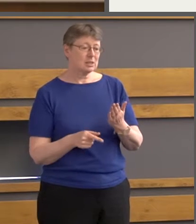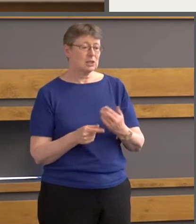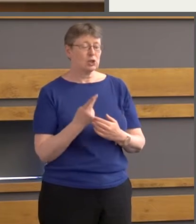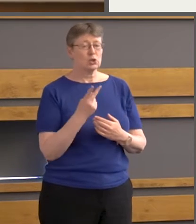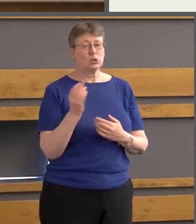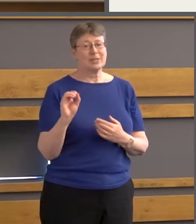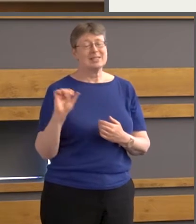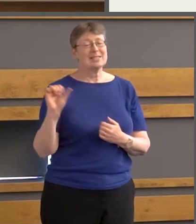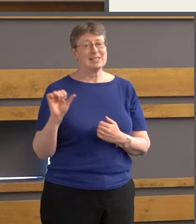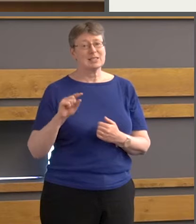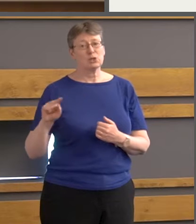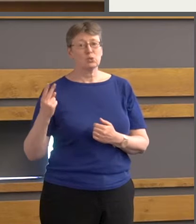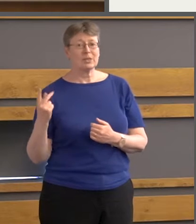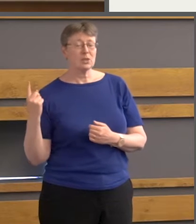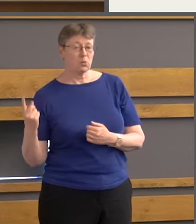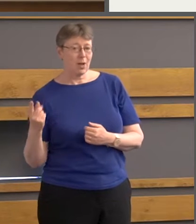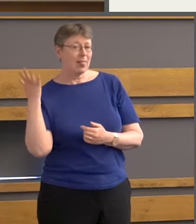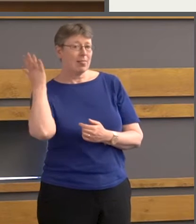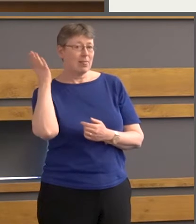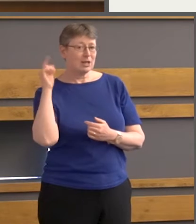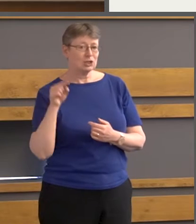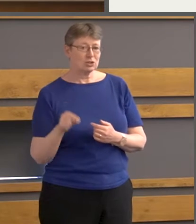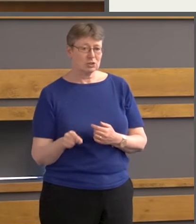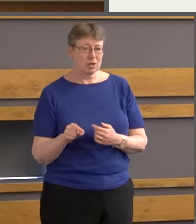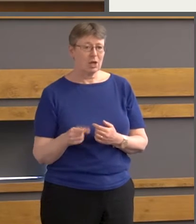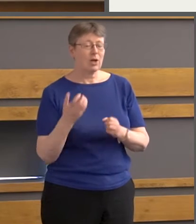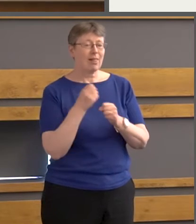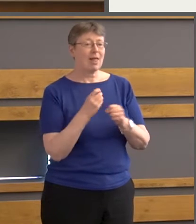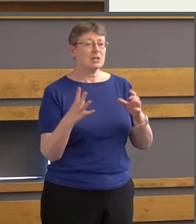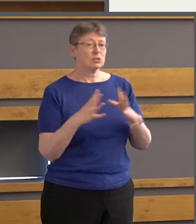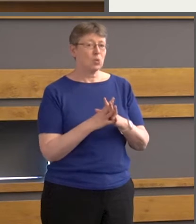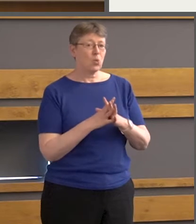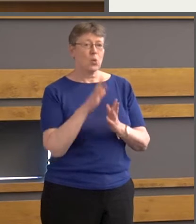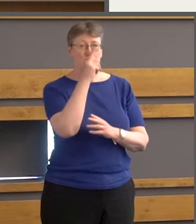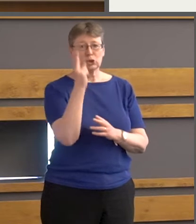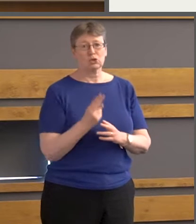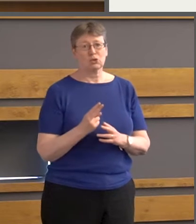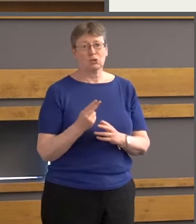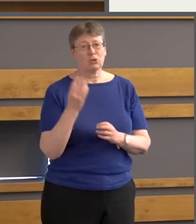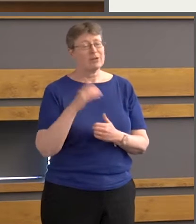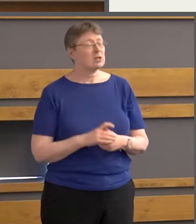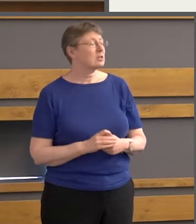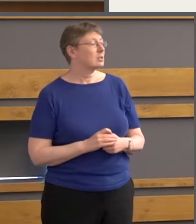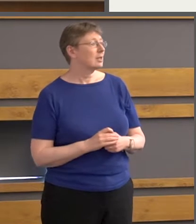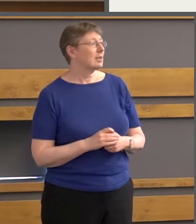she lectured in the Department of Design History and Theory at Glasgow School of Art, and from March 2019 to '20